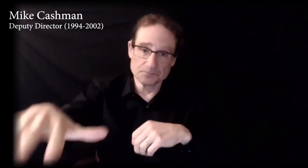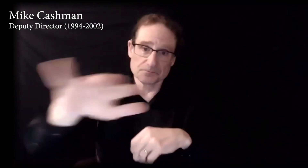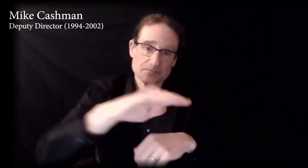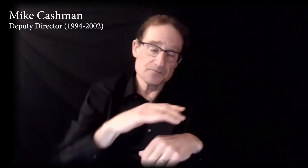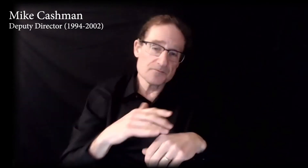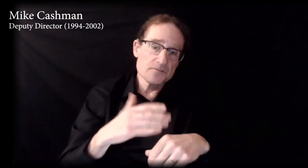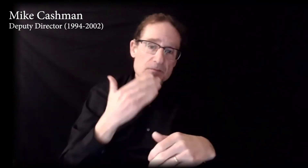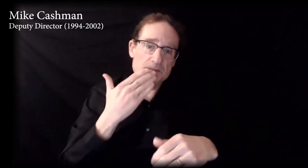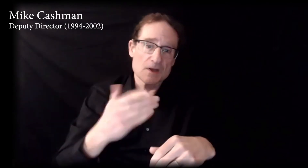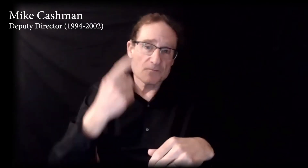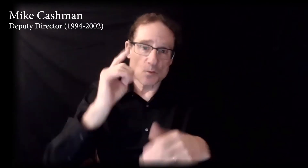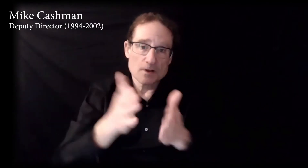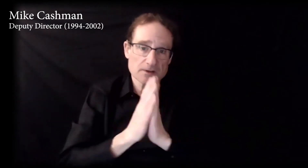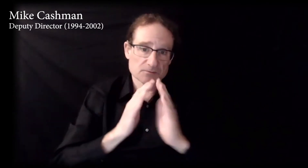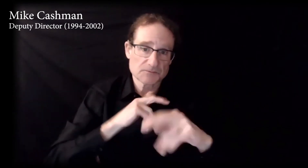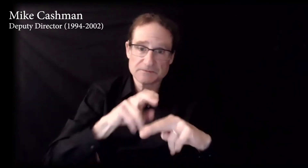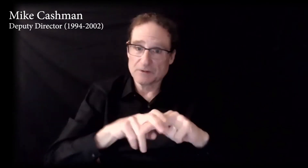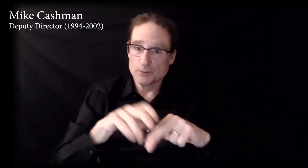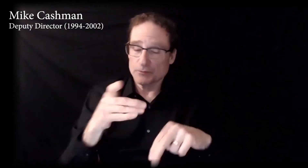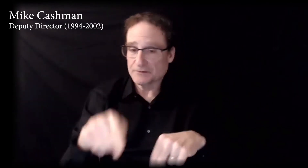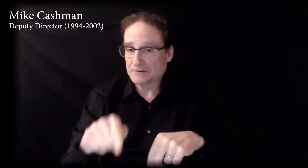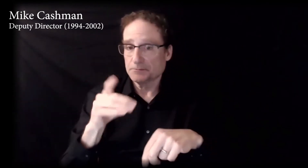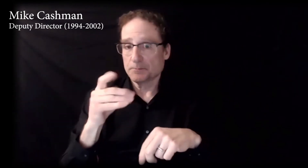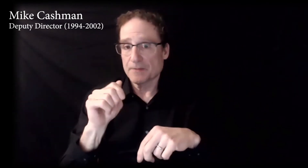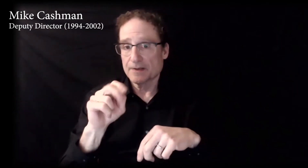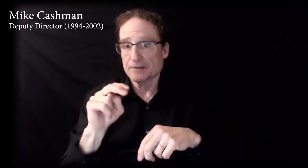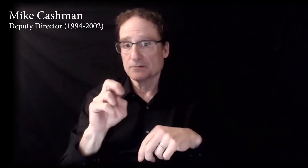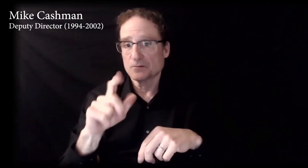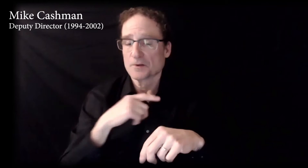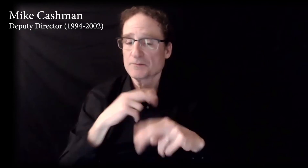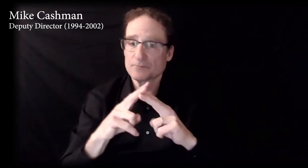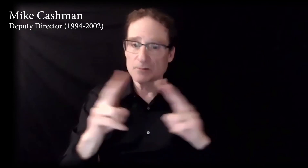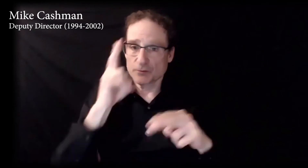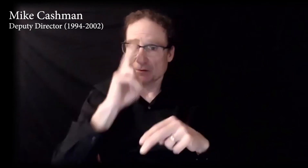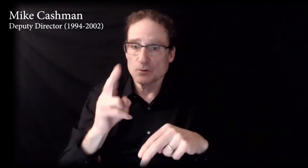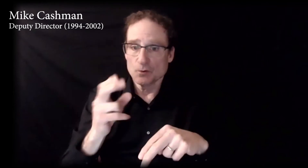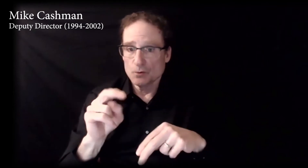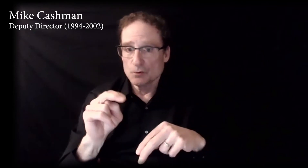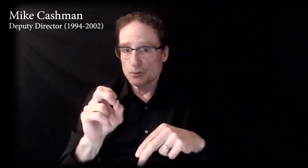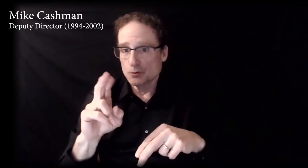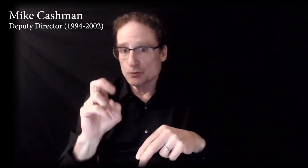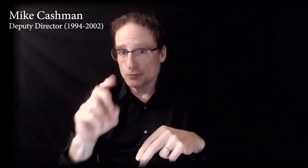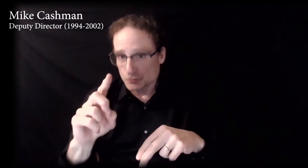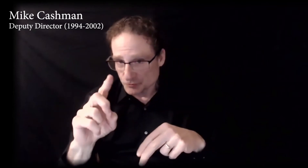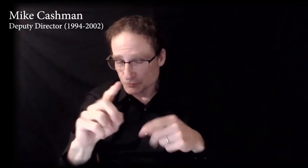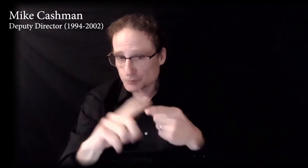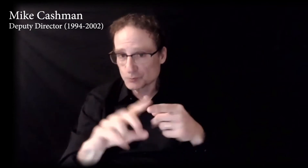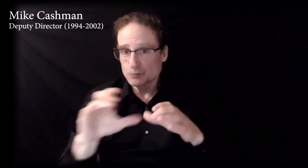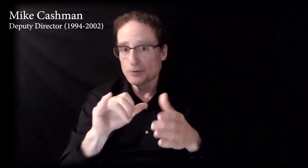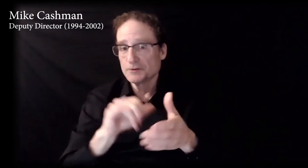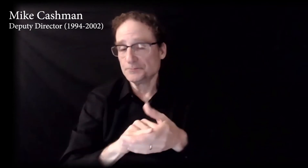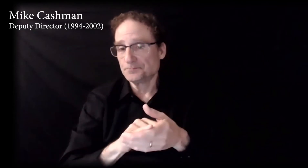Hello to everyone. Thank you for inviting me to serve on this panel today. I'm very honored to be here.